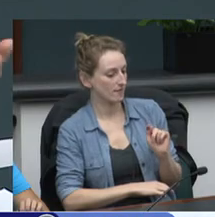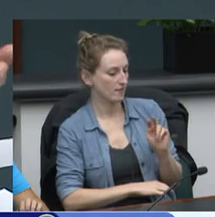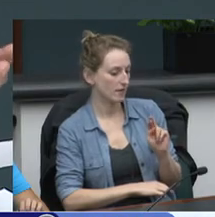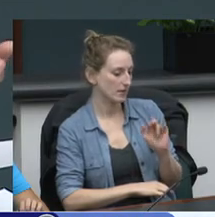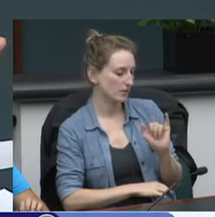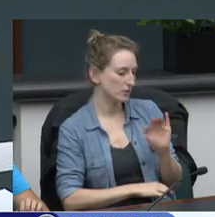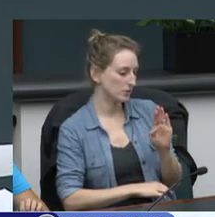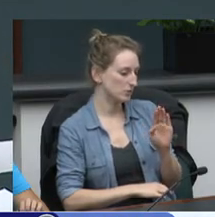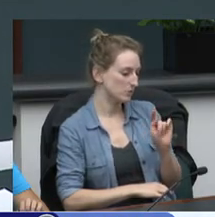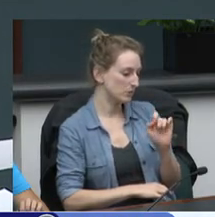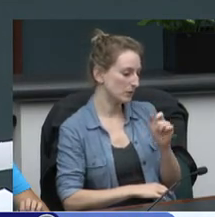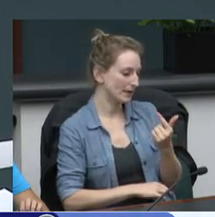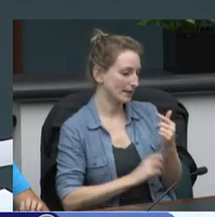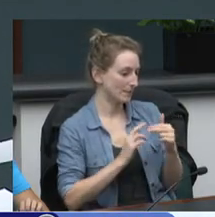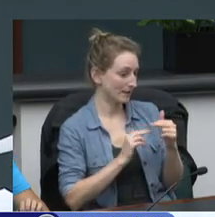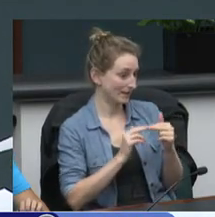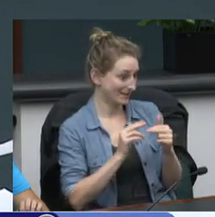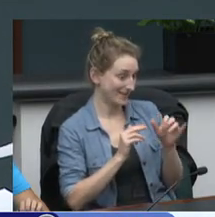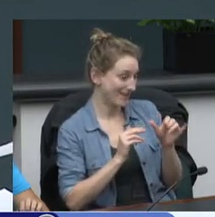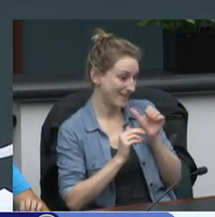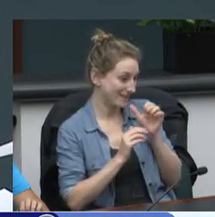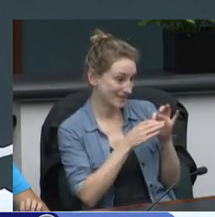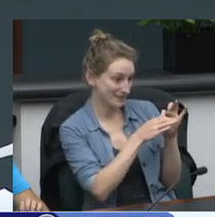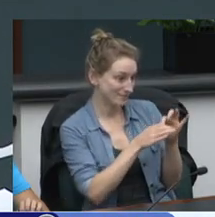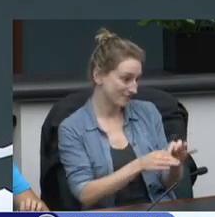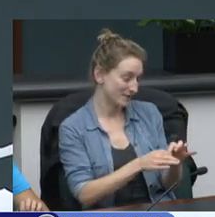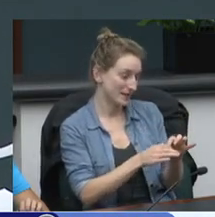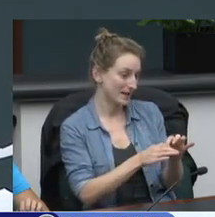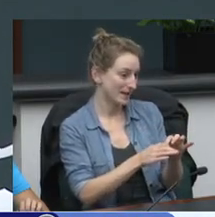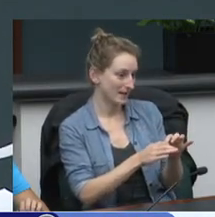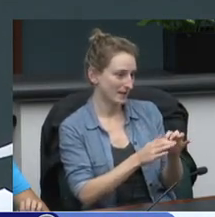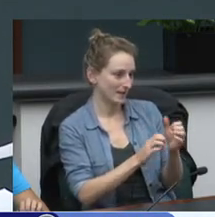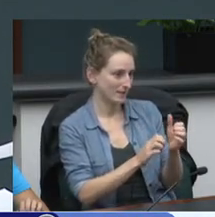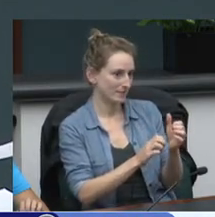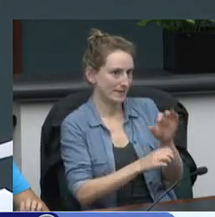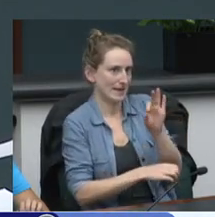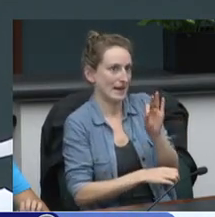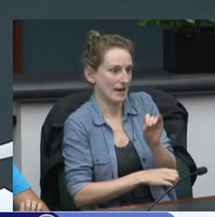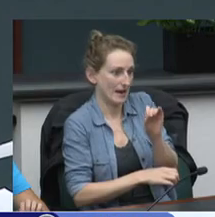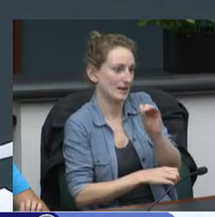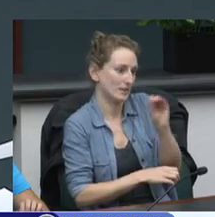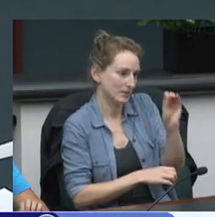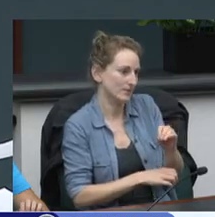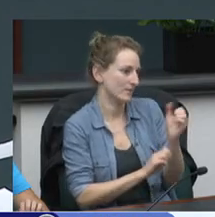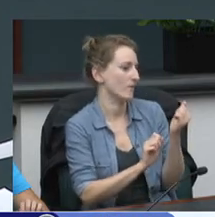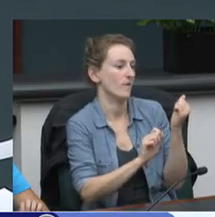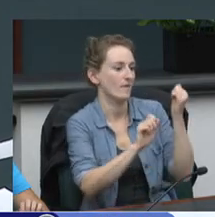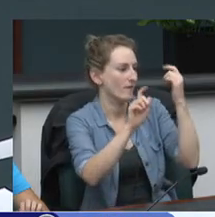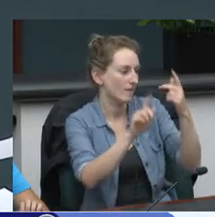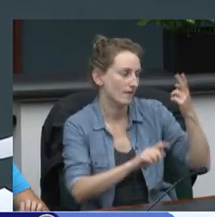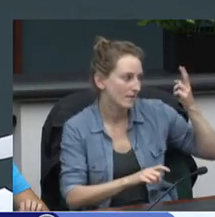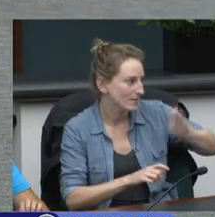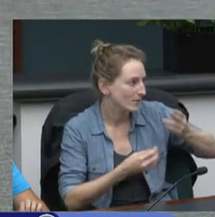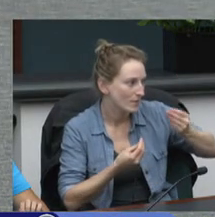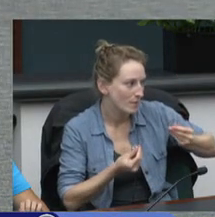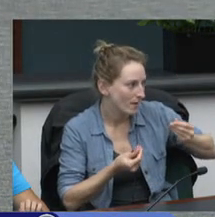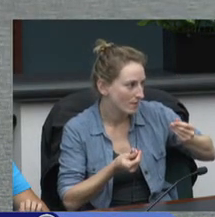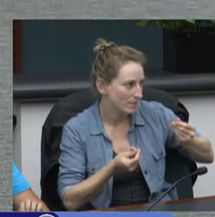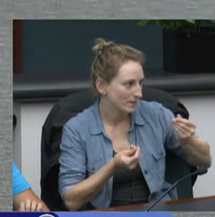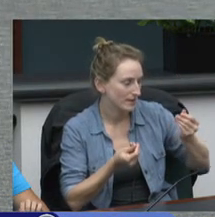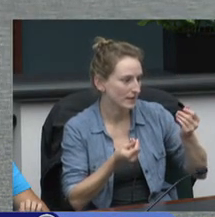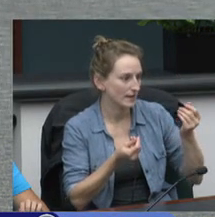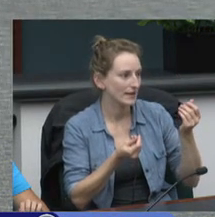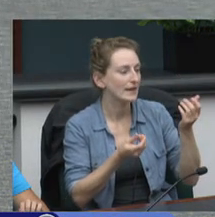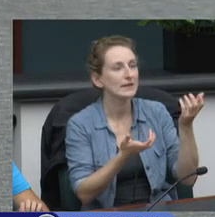percent of all historic property because contributing means it's an important